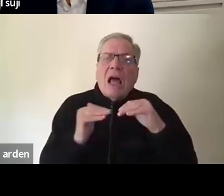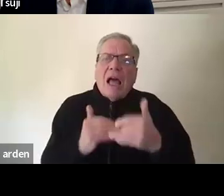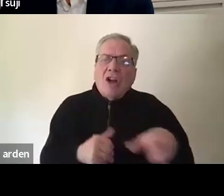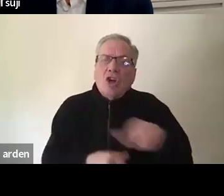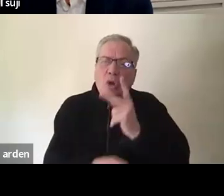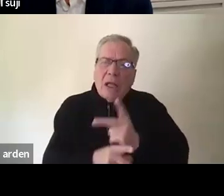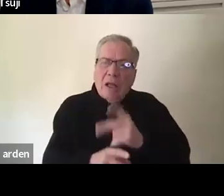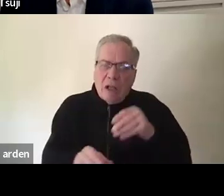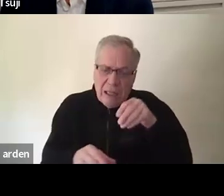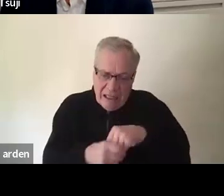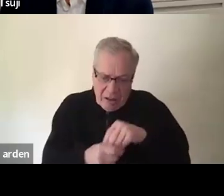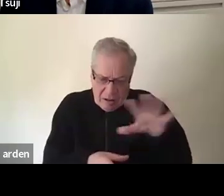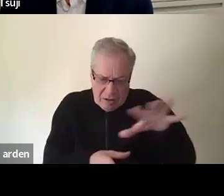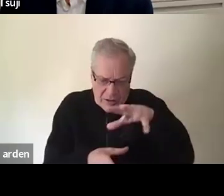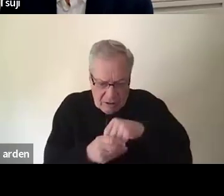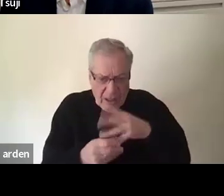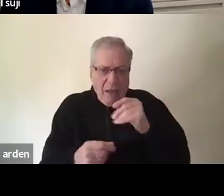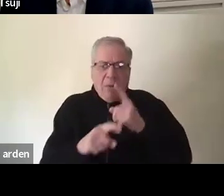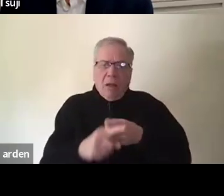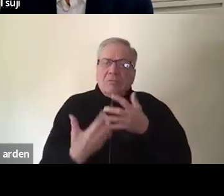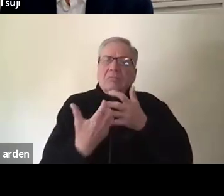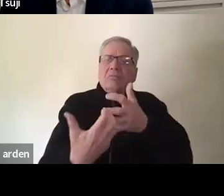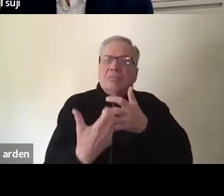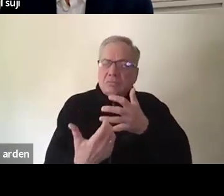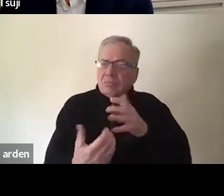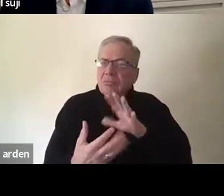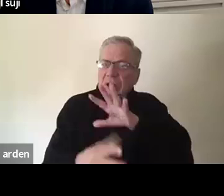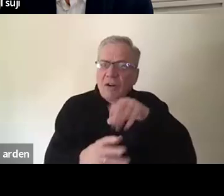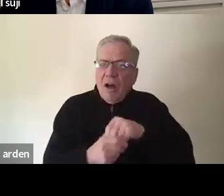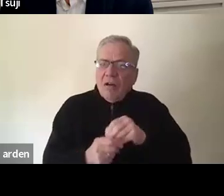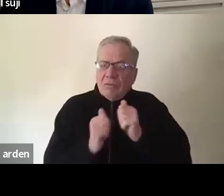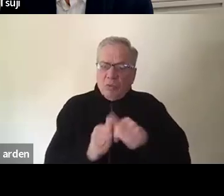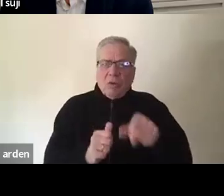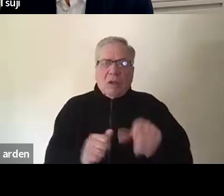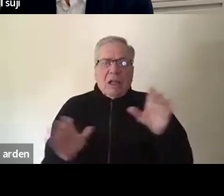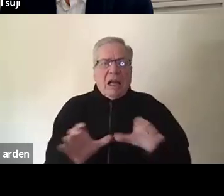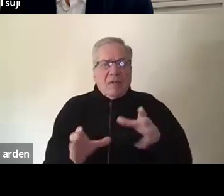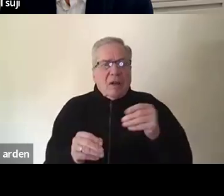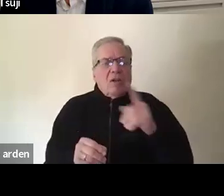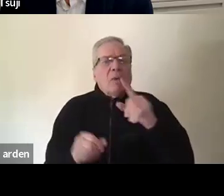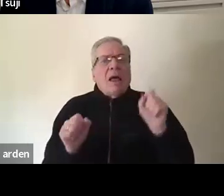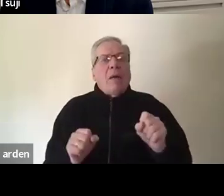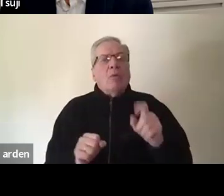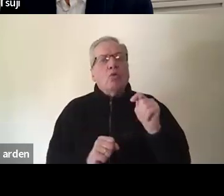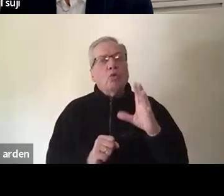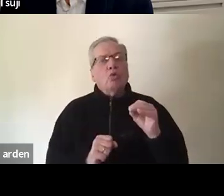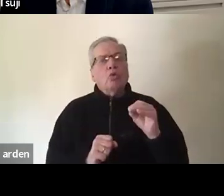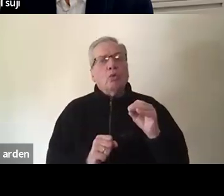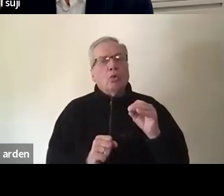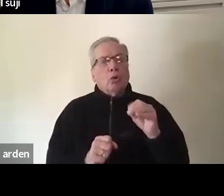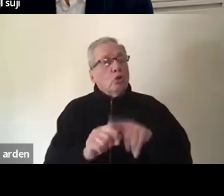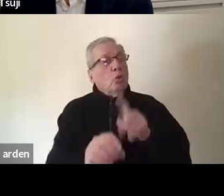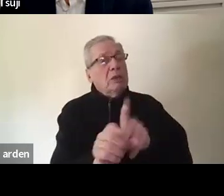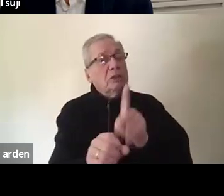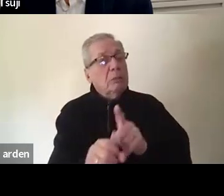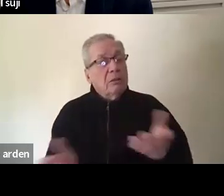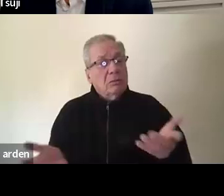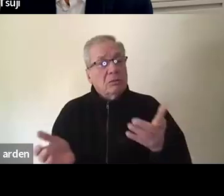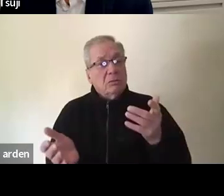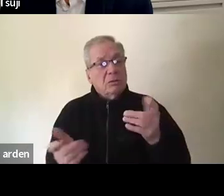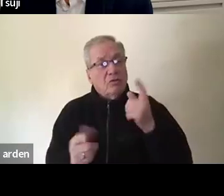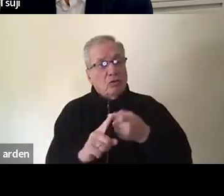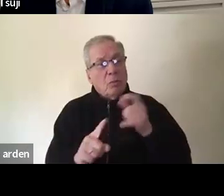engaged in program activities, how you keep them motivated to participate in program activities?